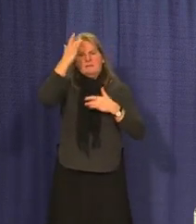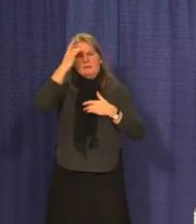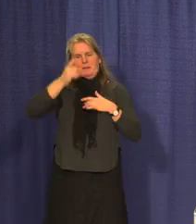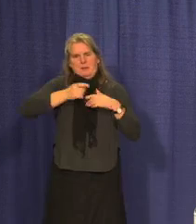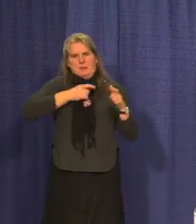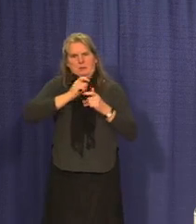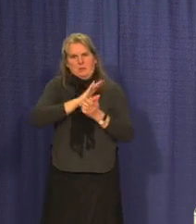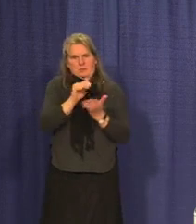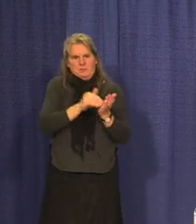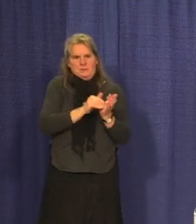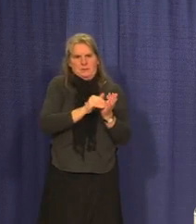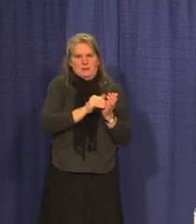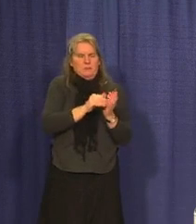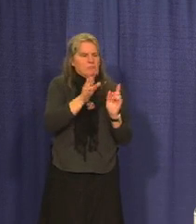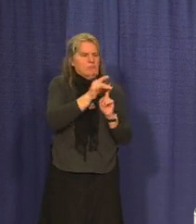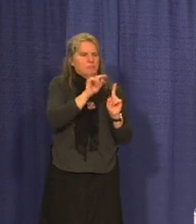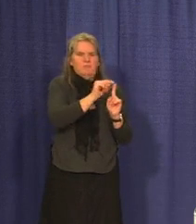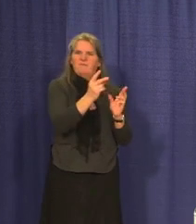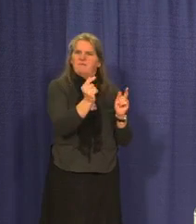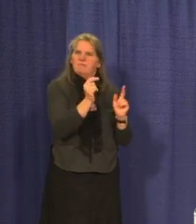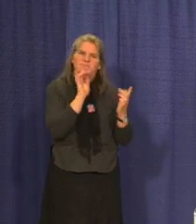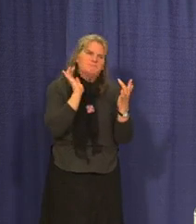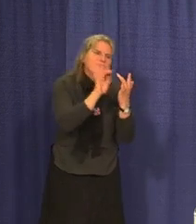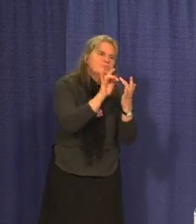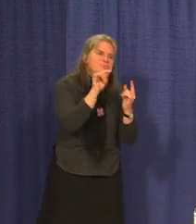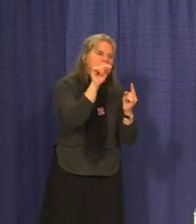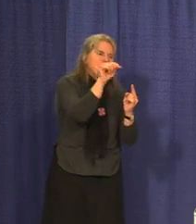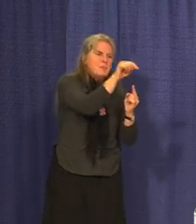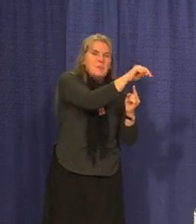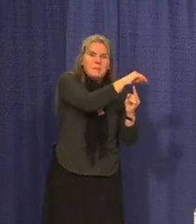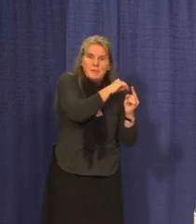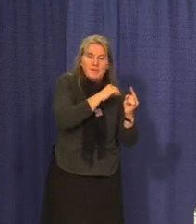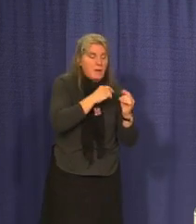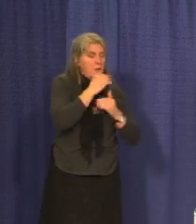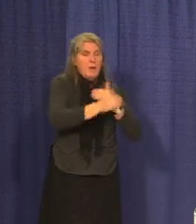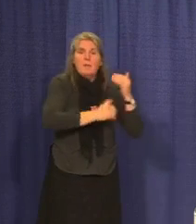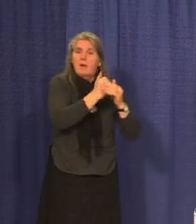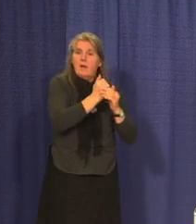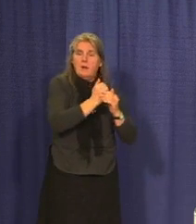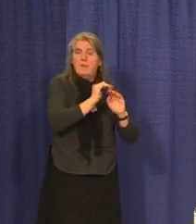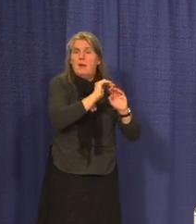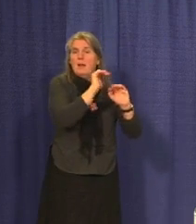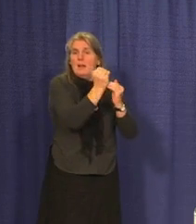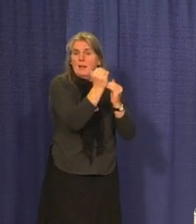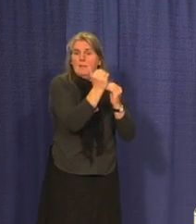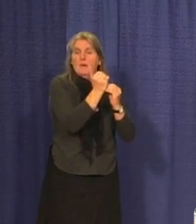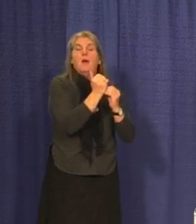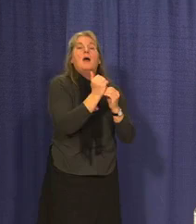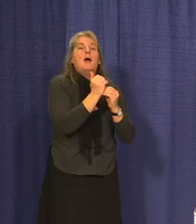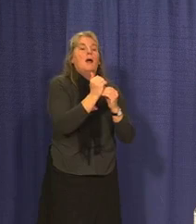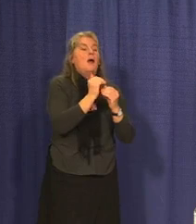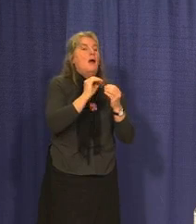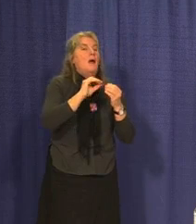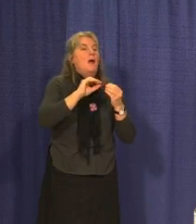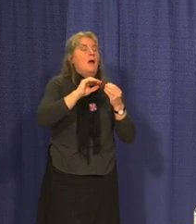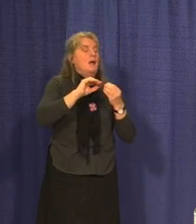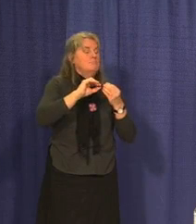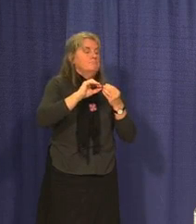Through YCDC, contact of cases are identified and notified promptly and this process has helped prevent us from getting